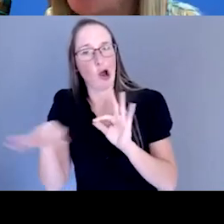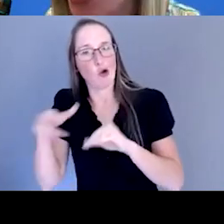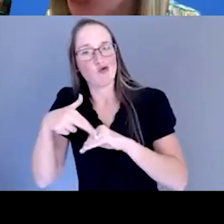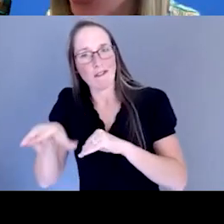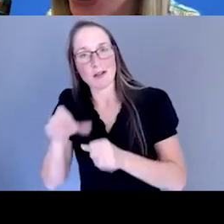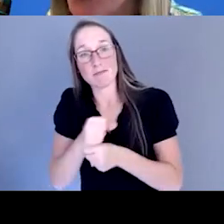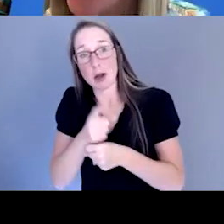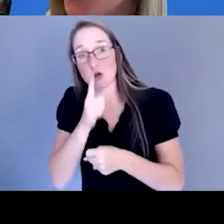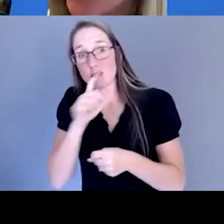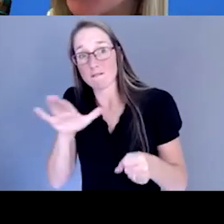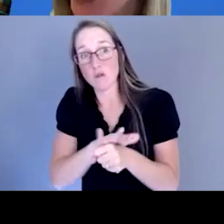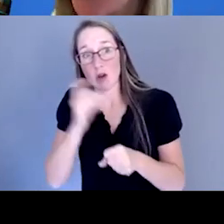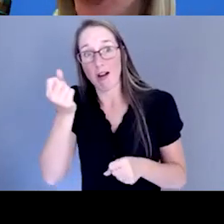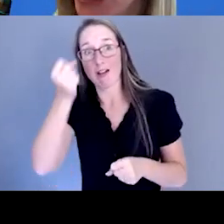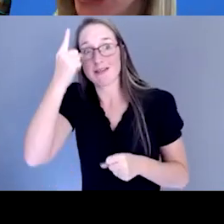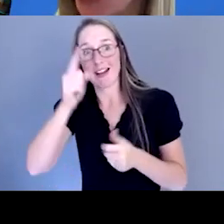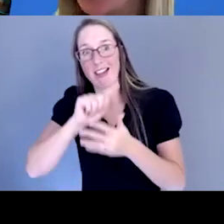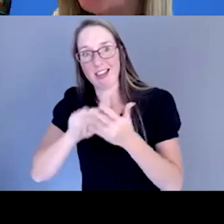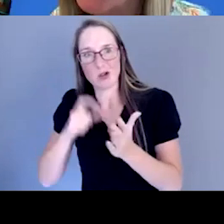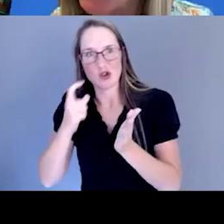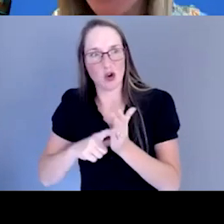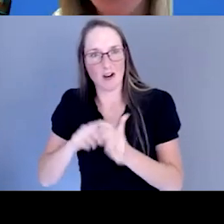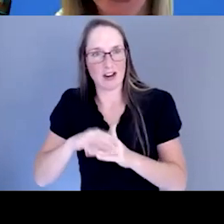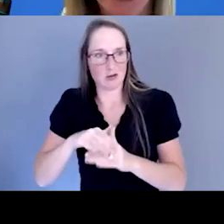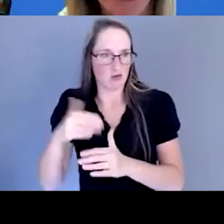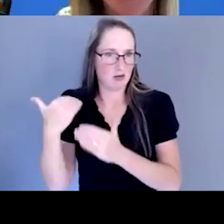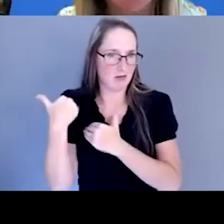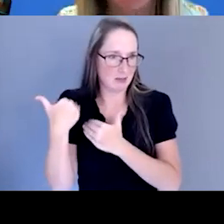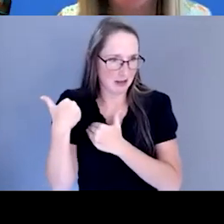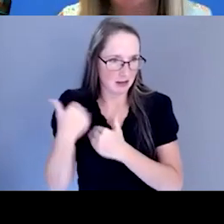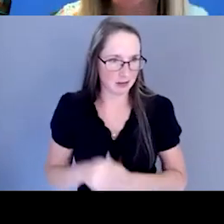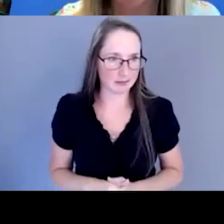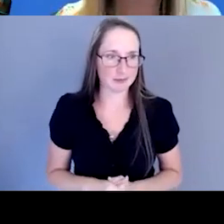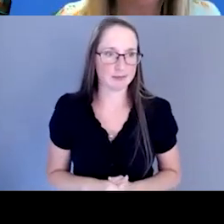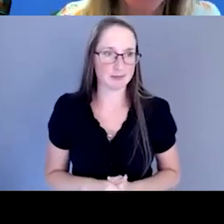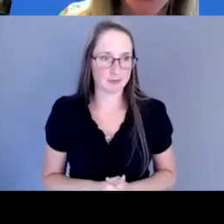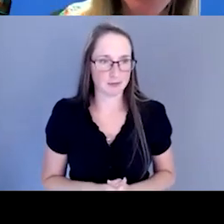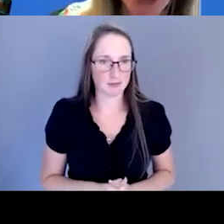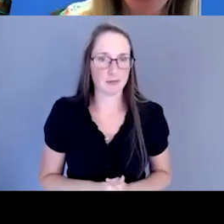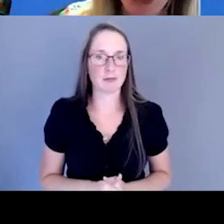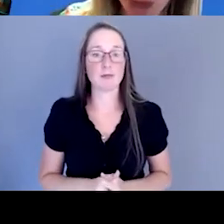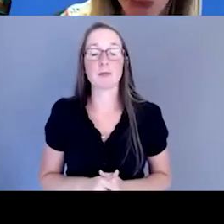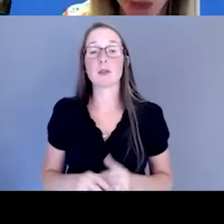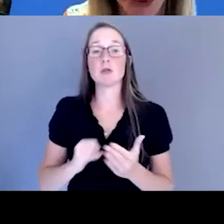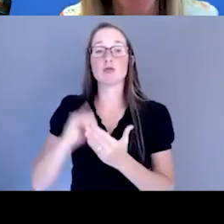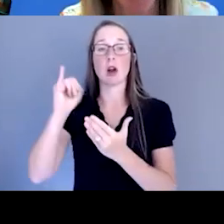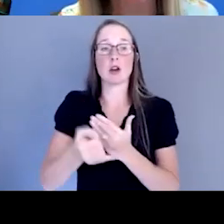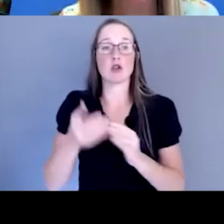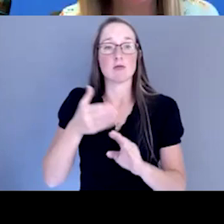understood those notification responsibilities. Prior approval requirements.